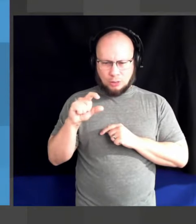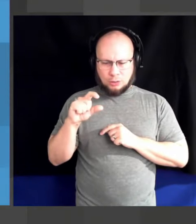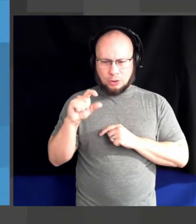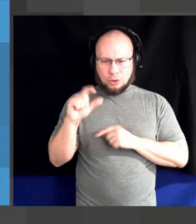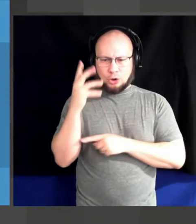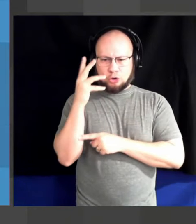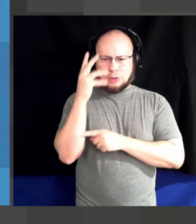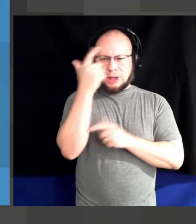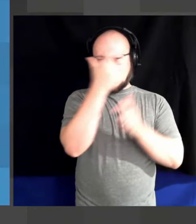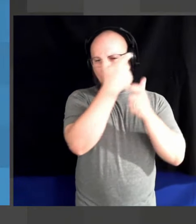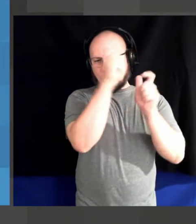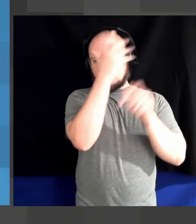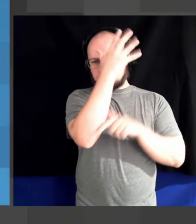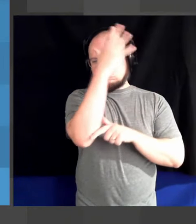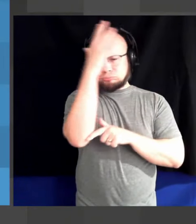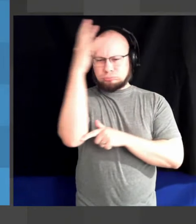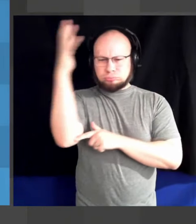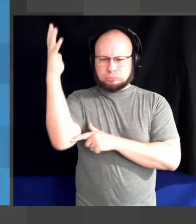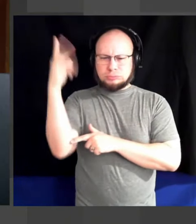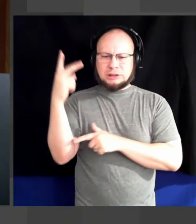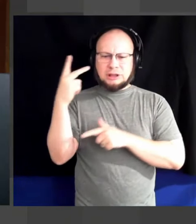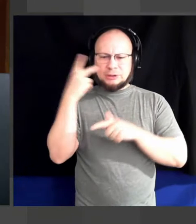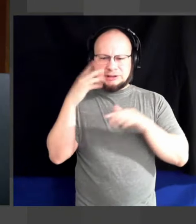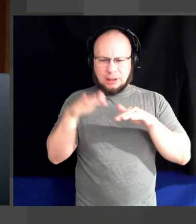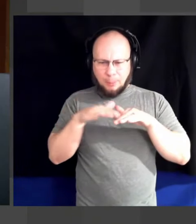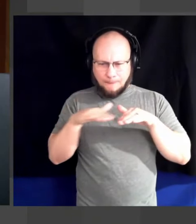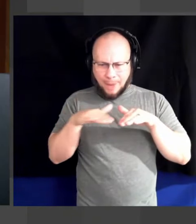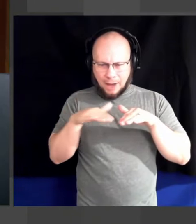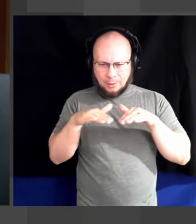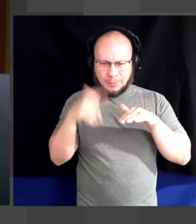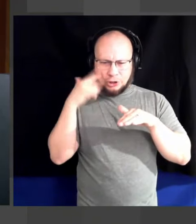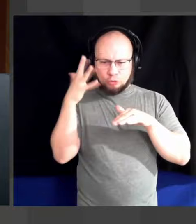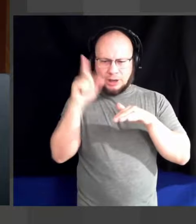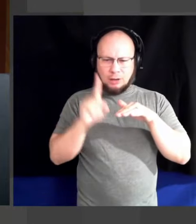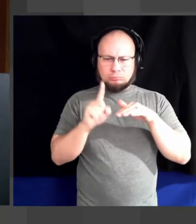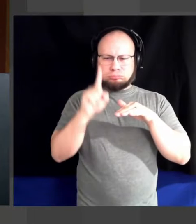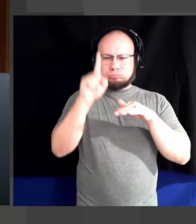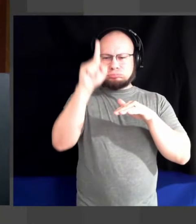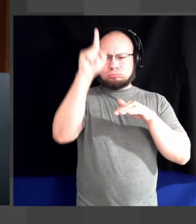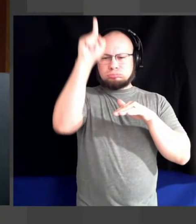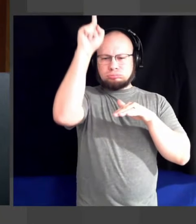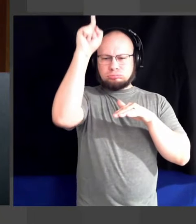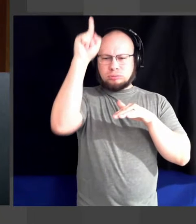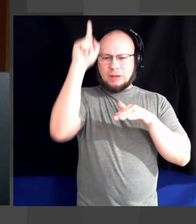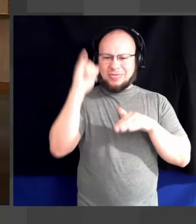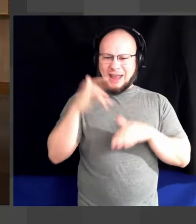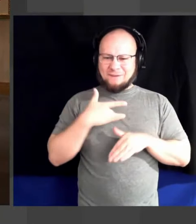PAINTINGS IS OFTEN TINY CHARACTER AND HUGE FOREST AND